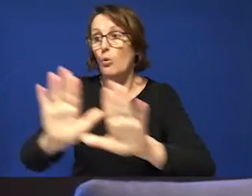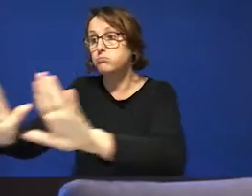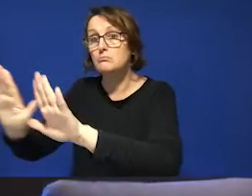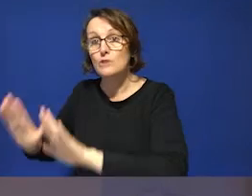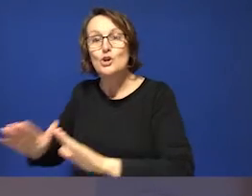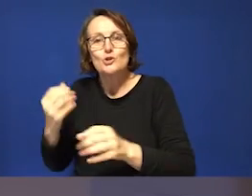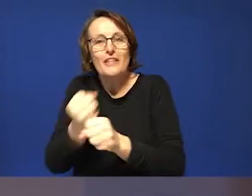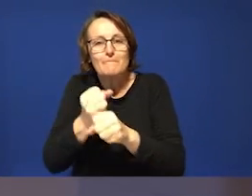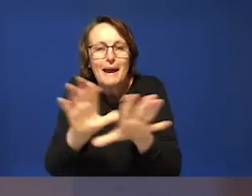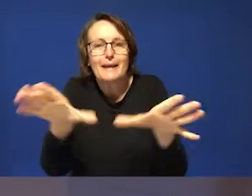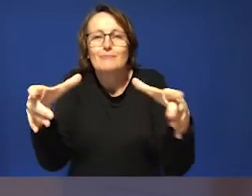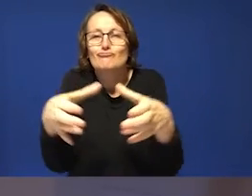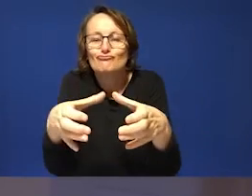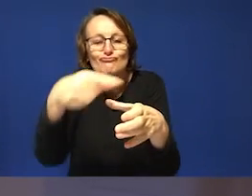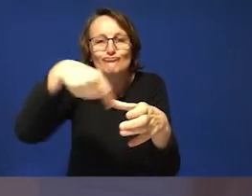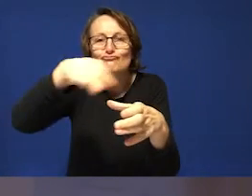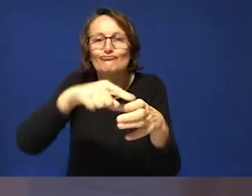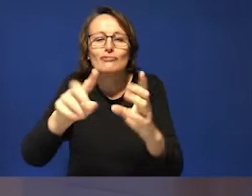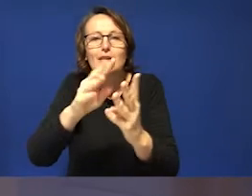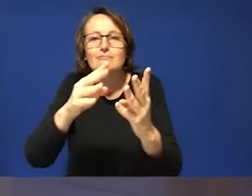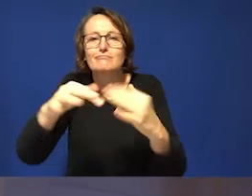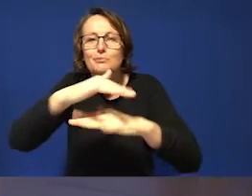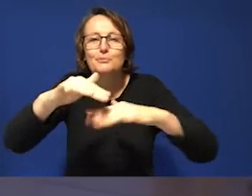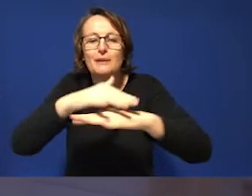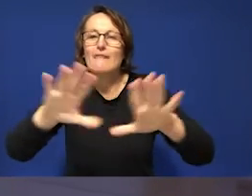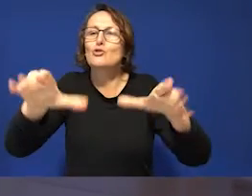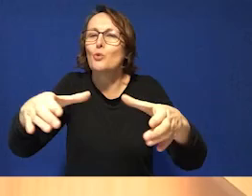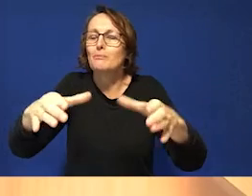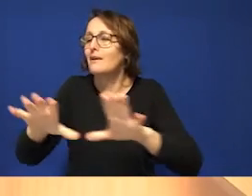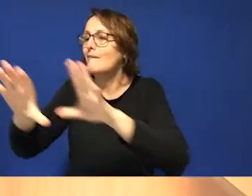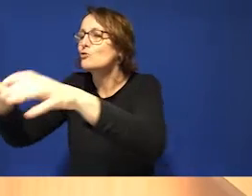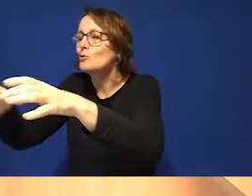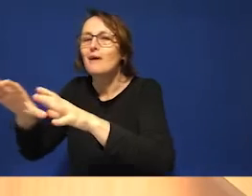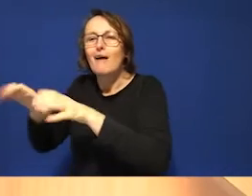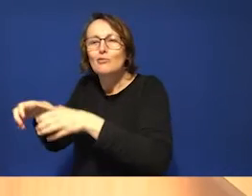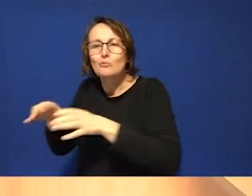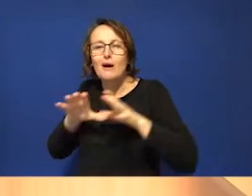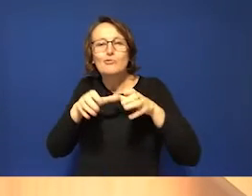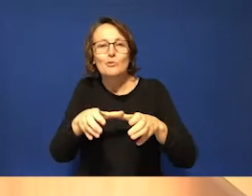and they have created little neighborhoods. So you've got groups,